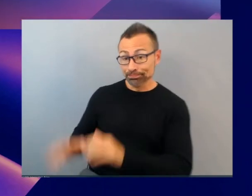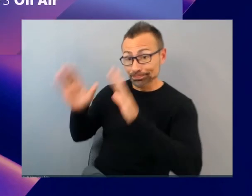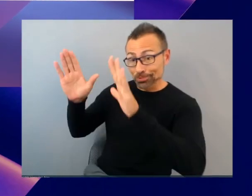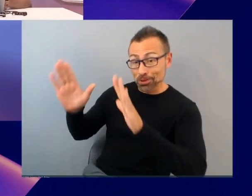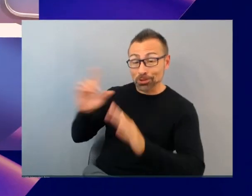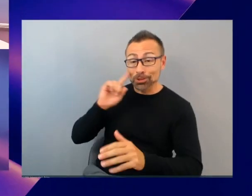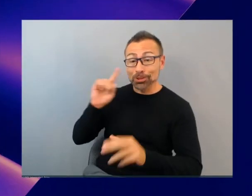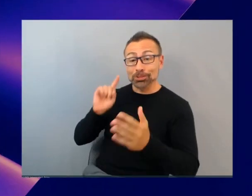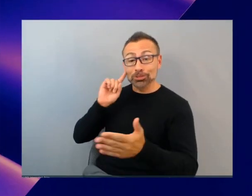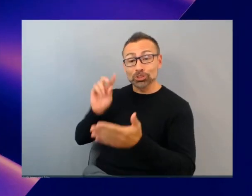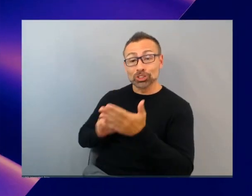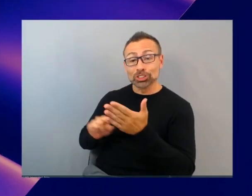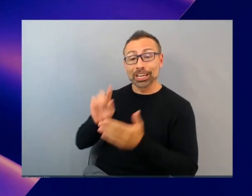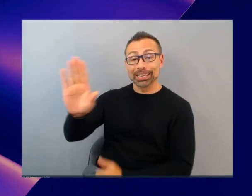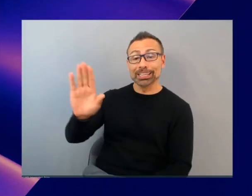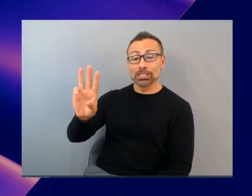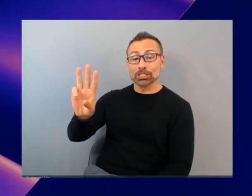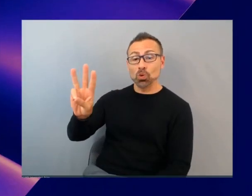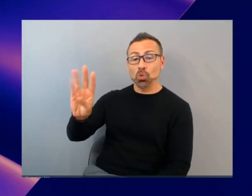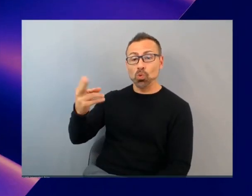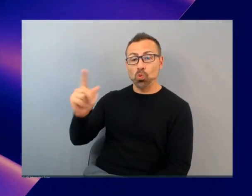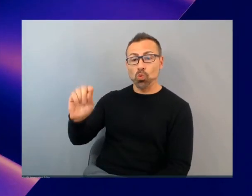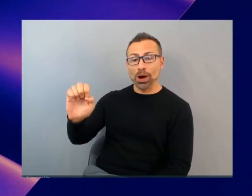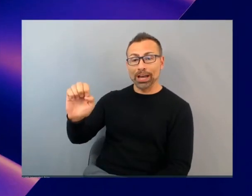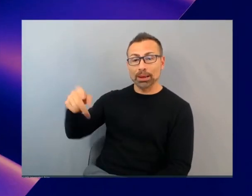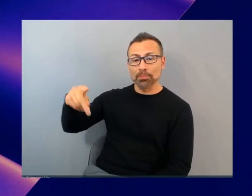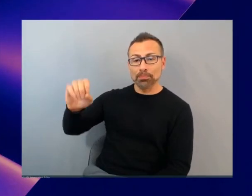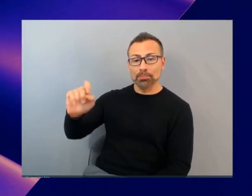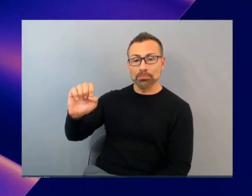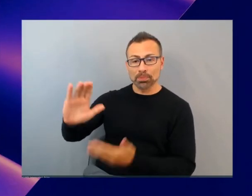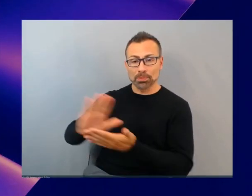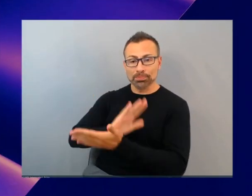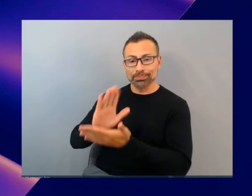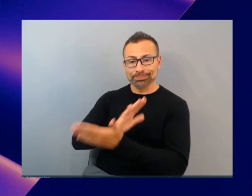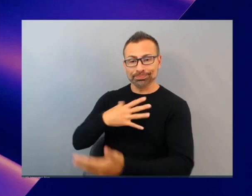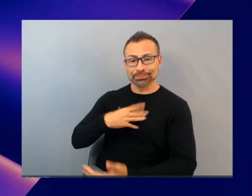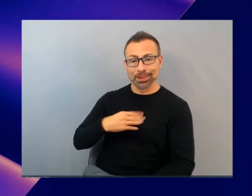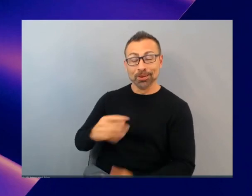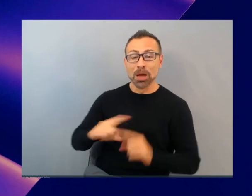But be sure to stick around for more content here on AWS On Air- - That's right, yup.